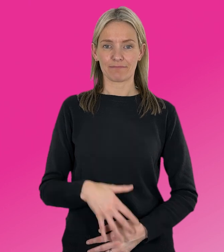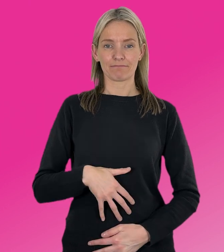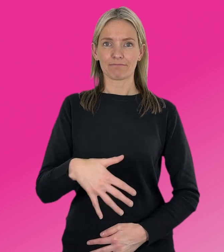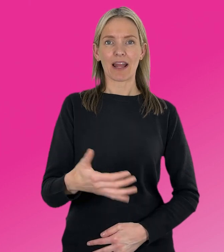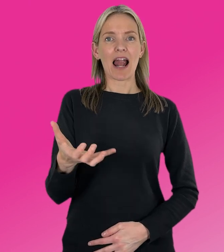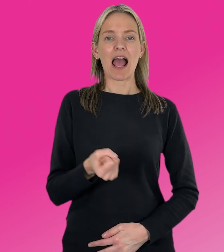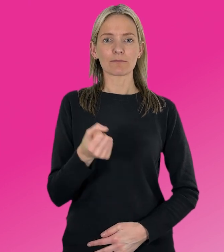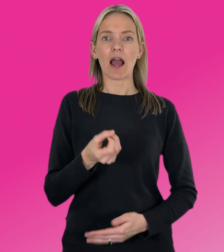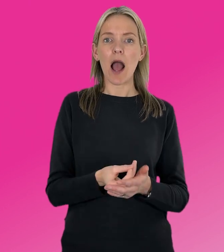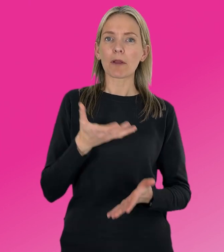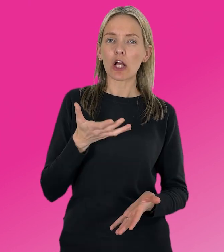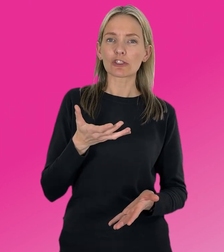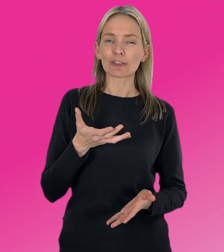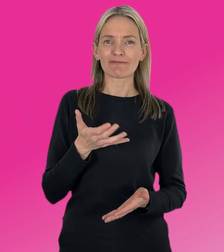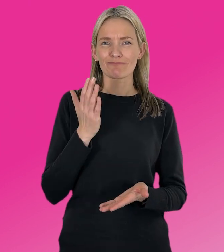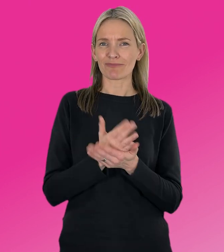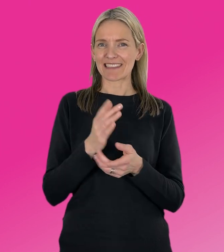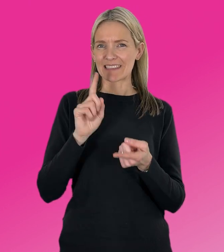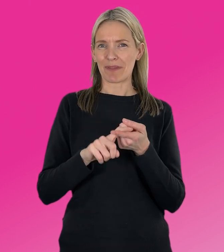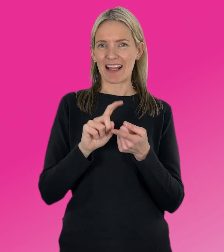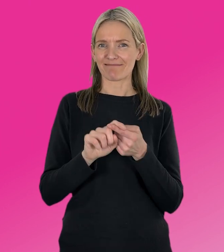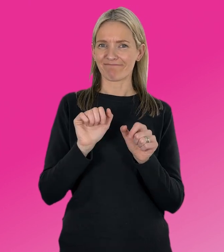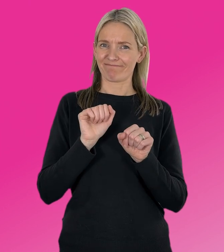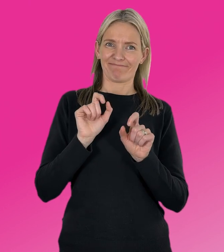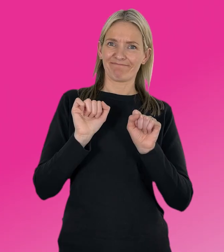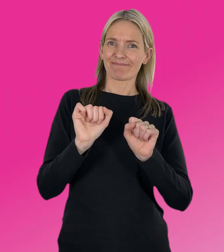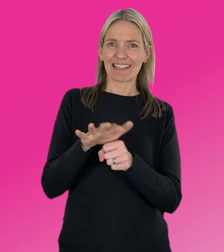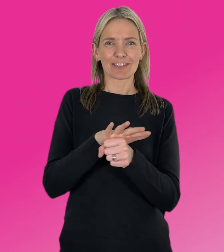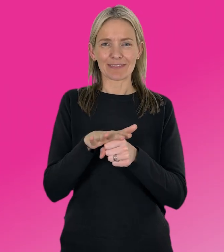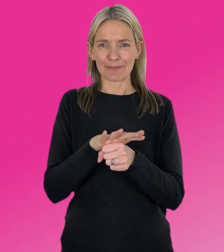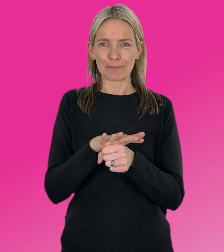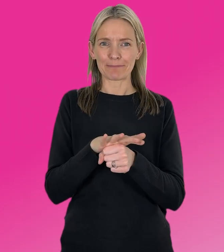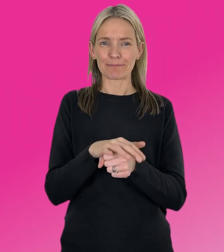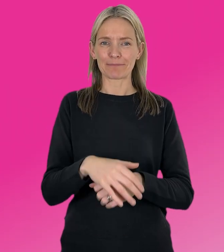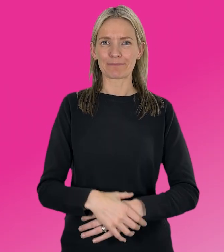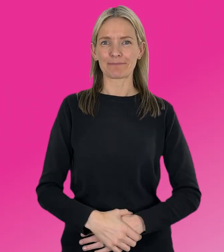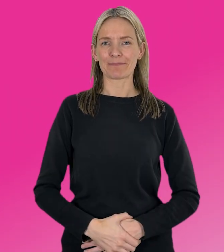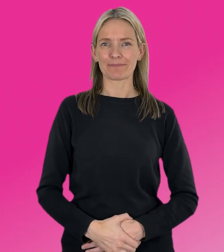The amount of Maternity Allowance you get depends on your circumstances.